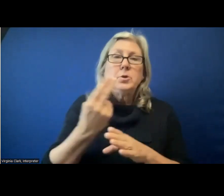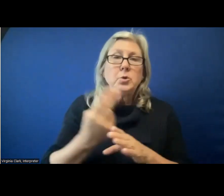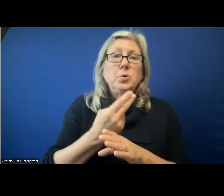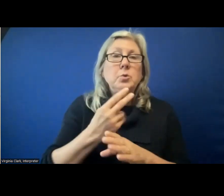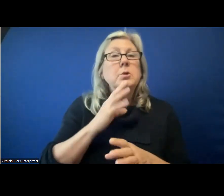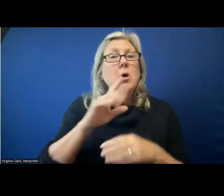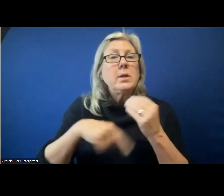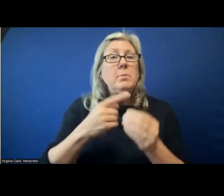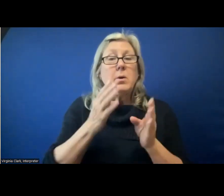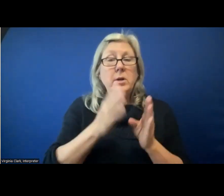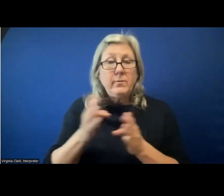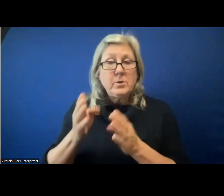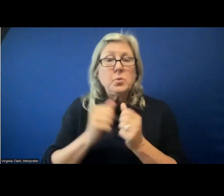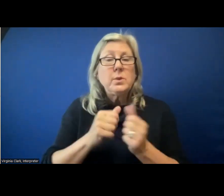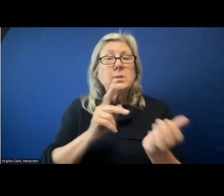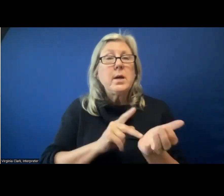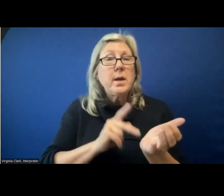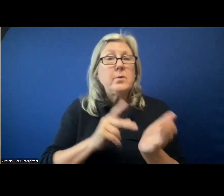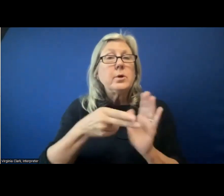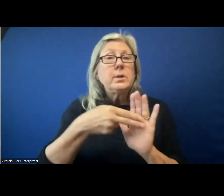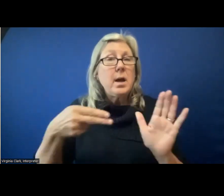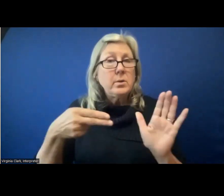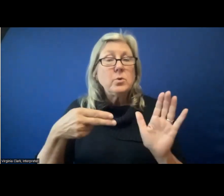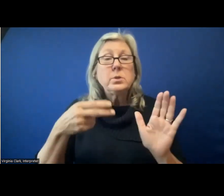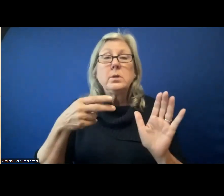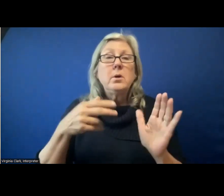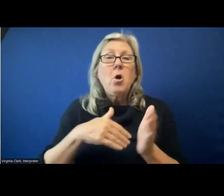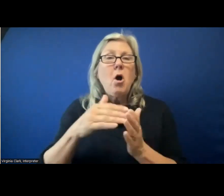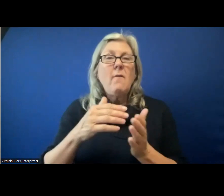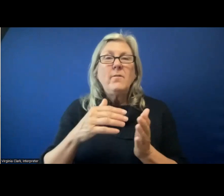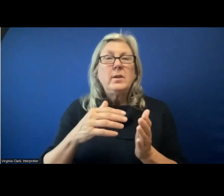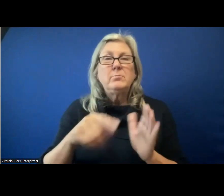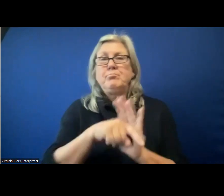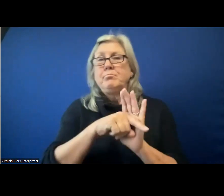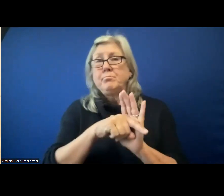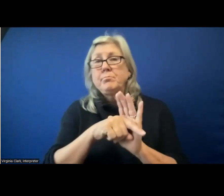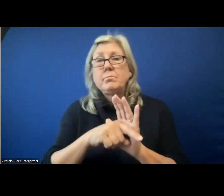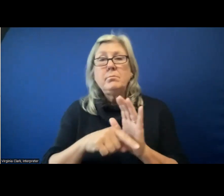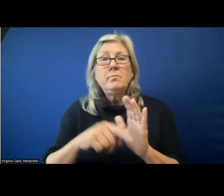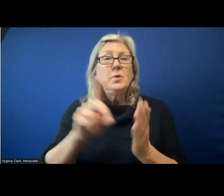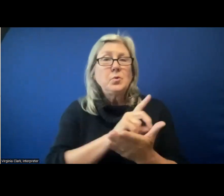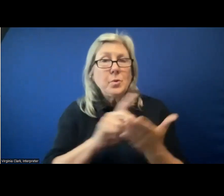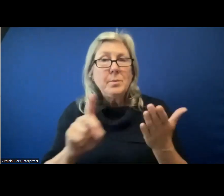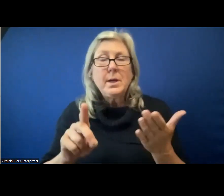about individuals with psychiatric diagnoses are often stigmatizing, discriminating, inaccurate